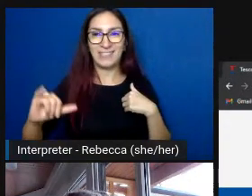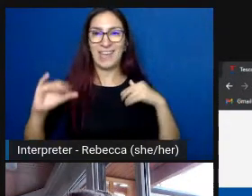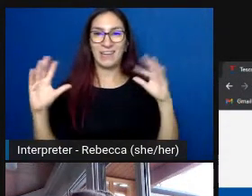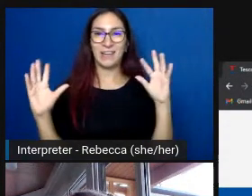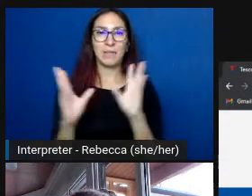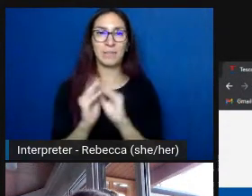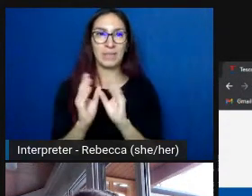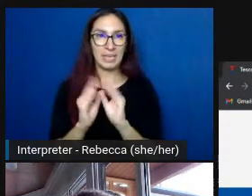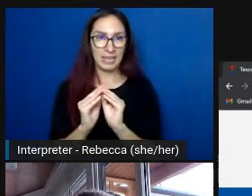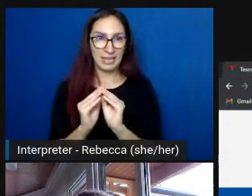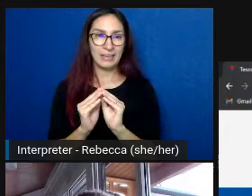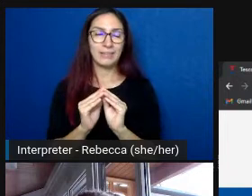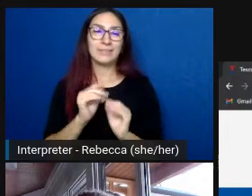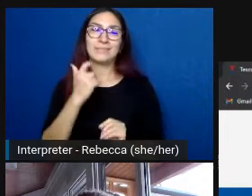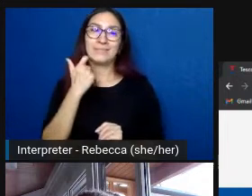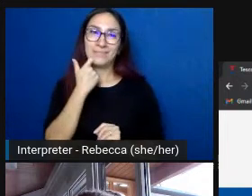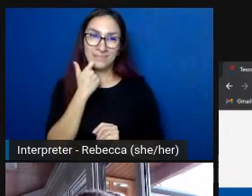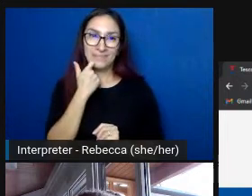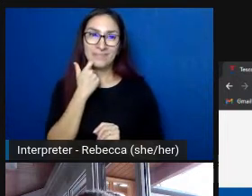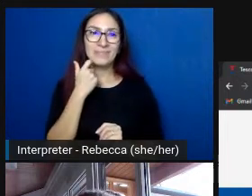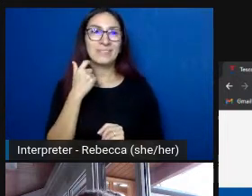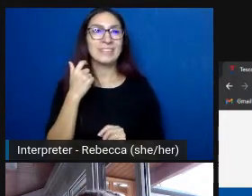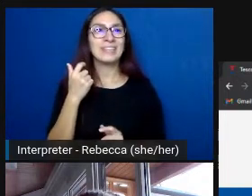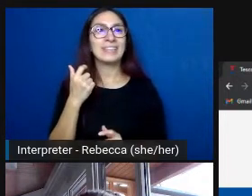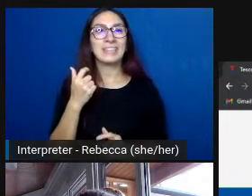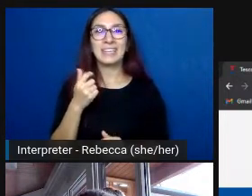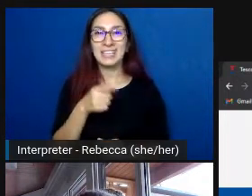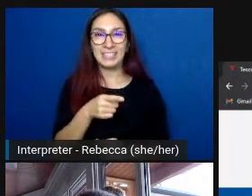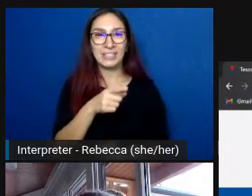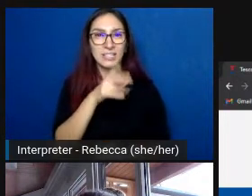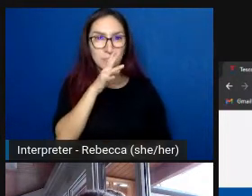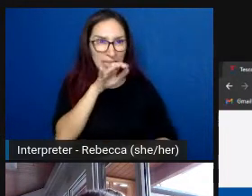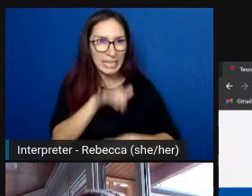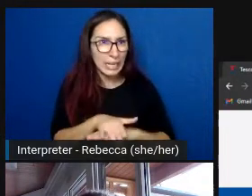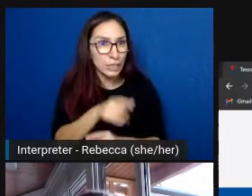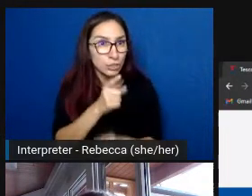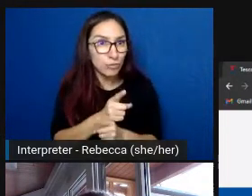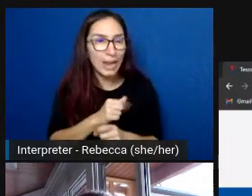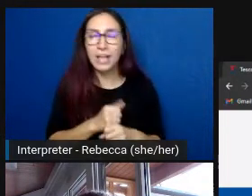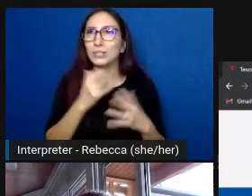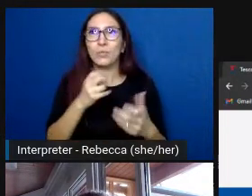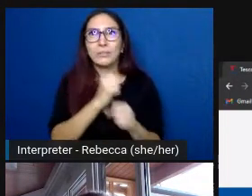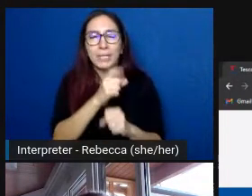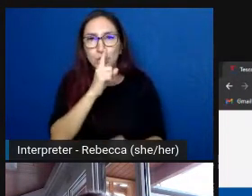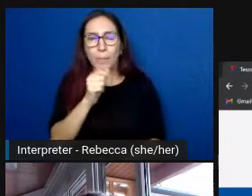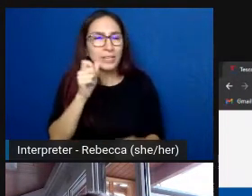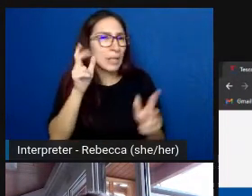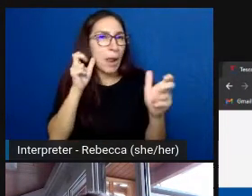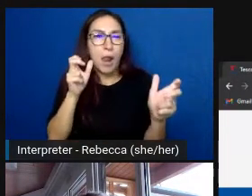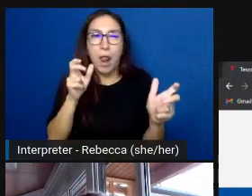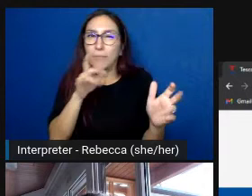"Is this speaking English, or is it--" [chuckles] I wasn't sure what language it was, and then I did notice